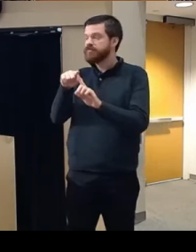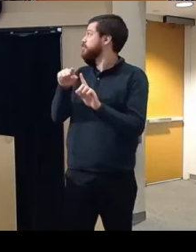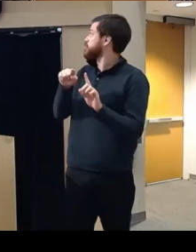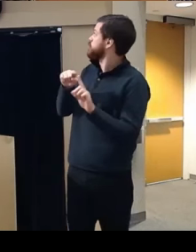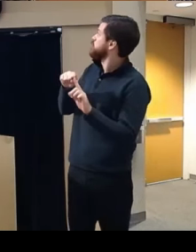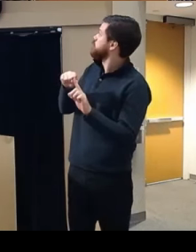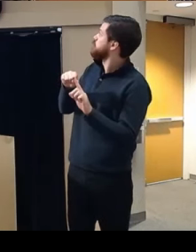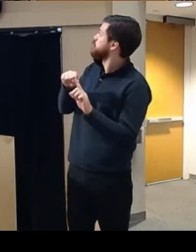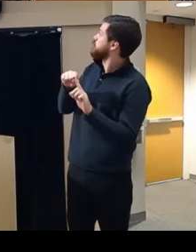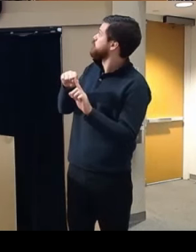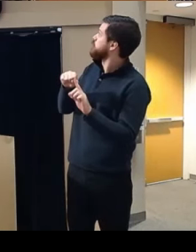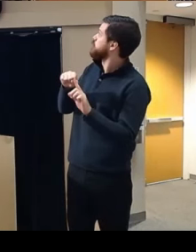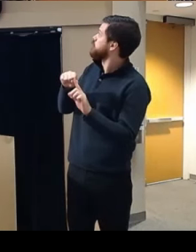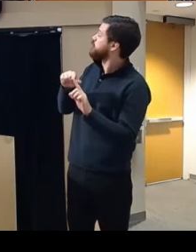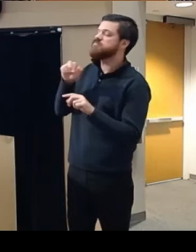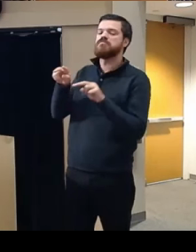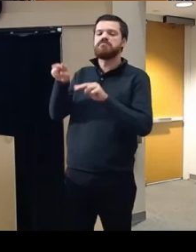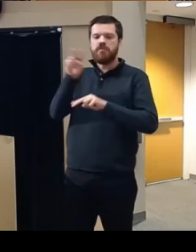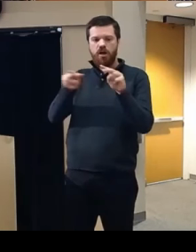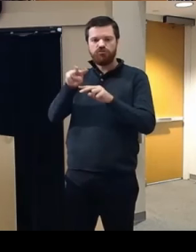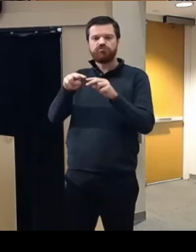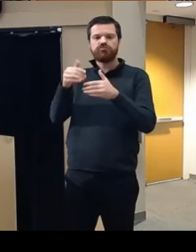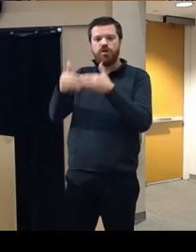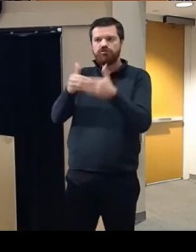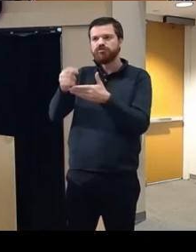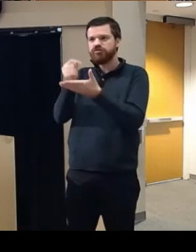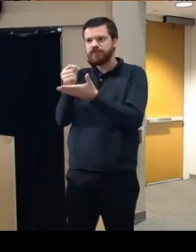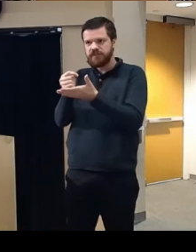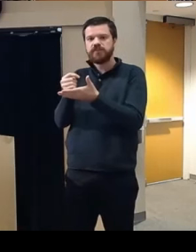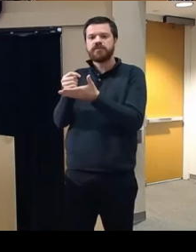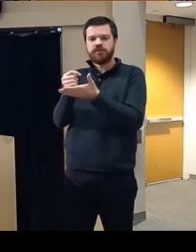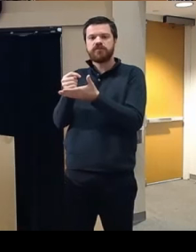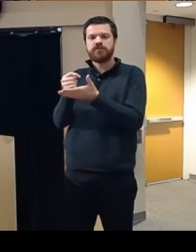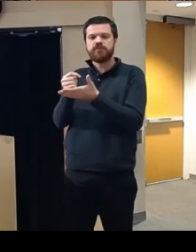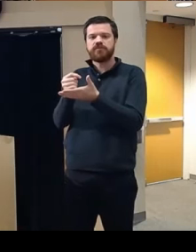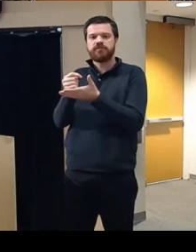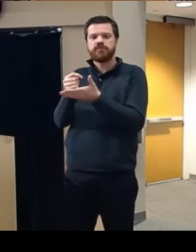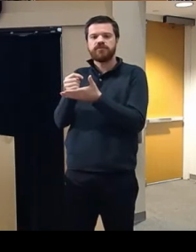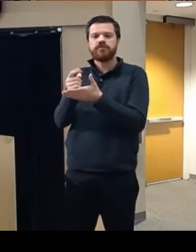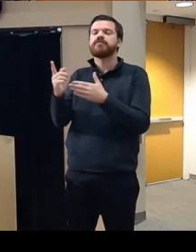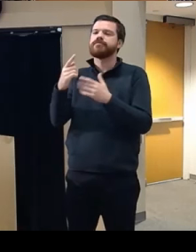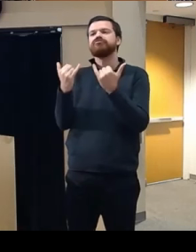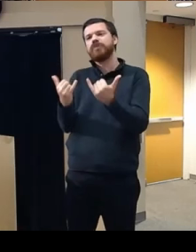in terms of monitoring progress and treatment um and he was present and available to complete the